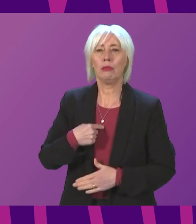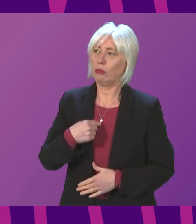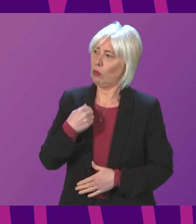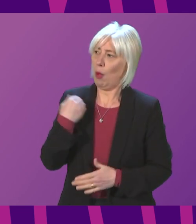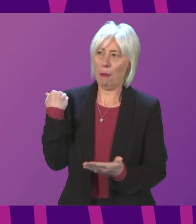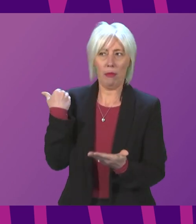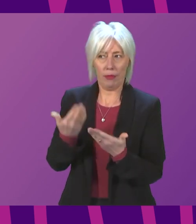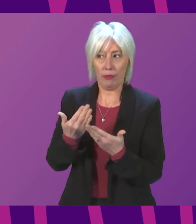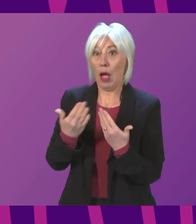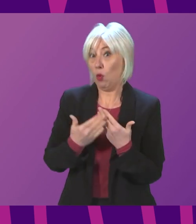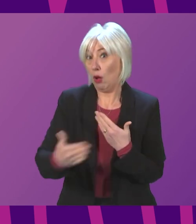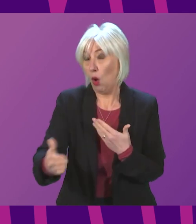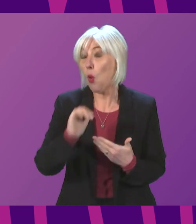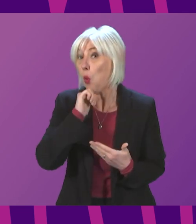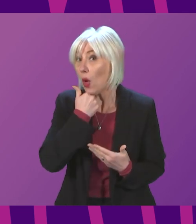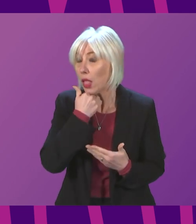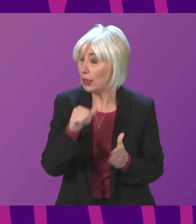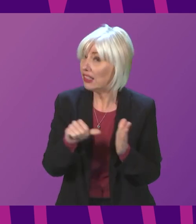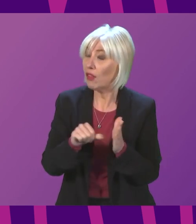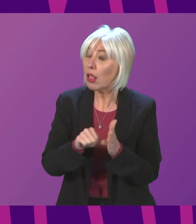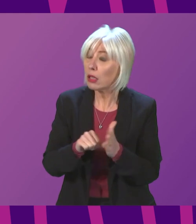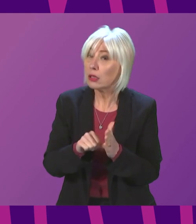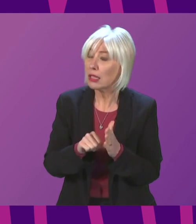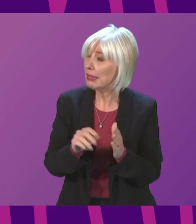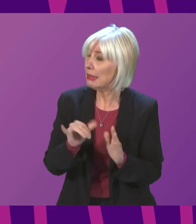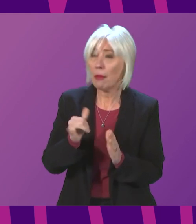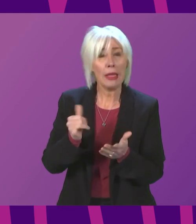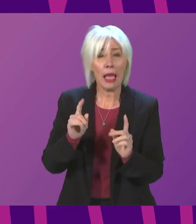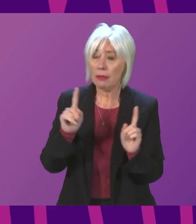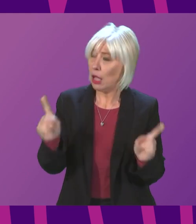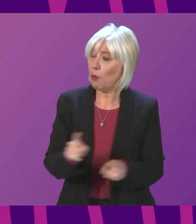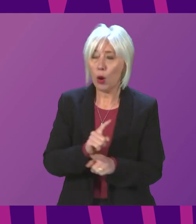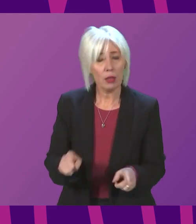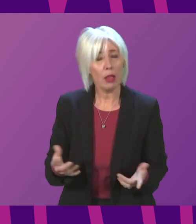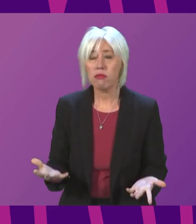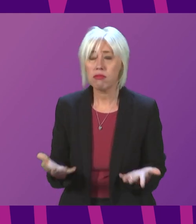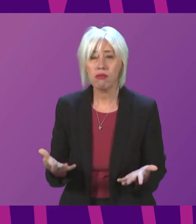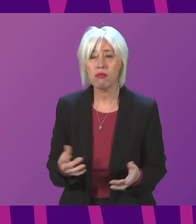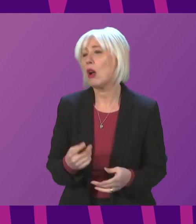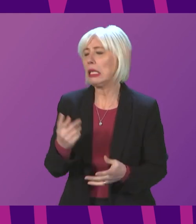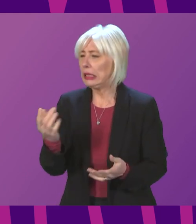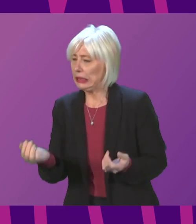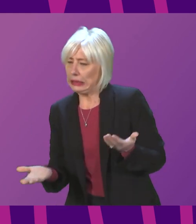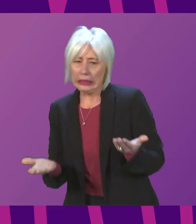will be very difficult—sometimes impossible—to prove causation between a measure and an outcome